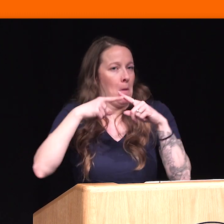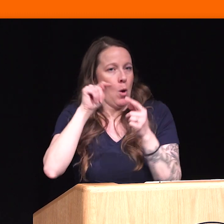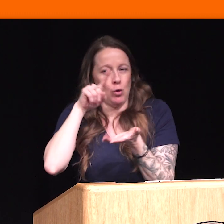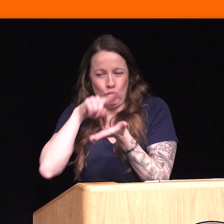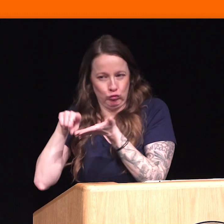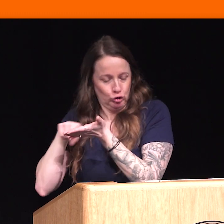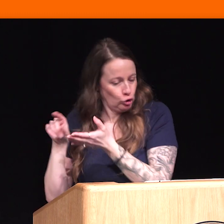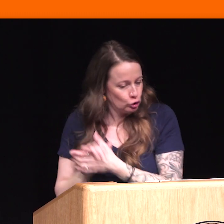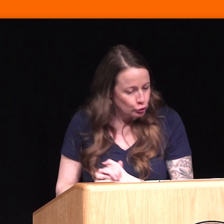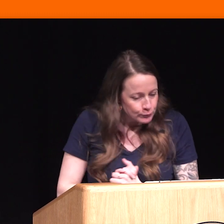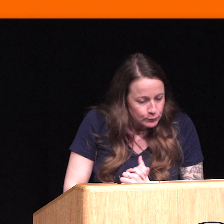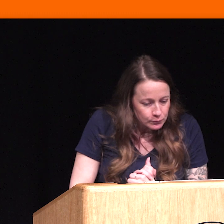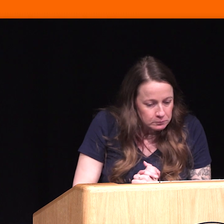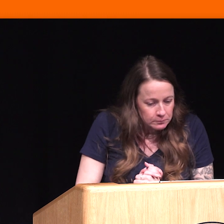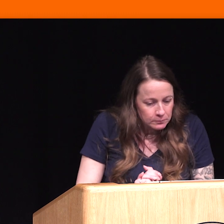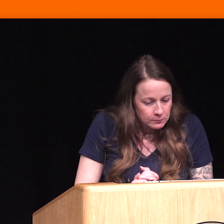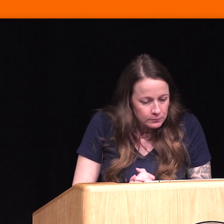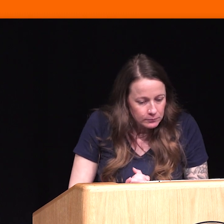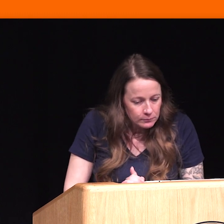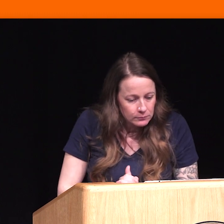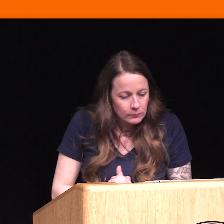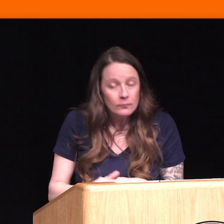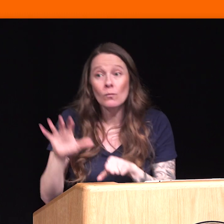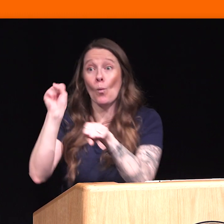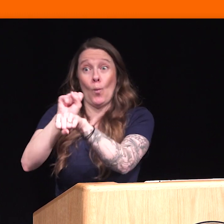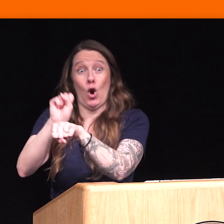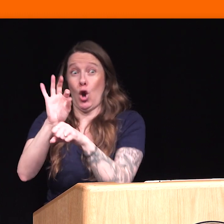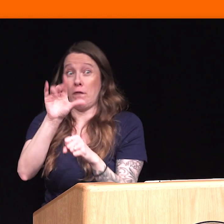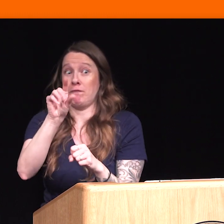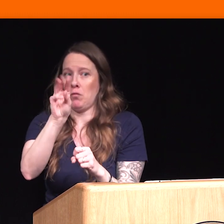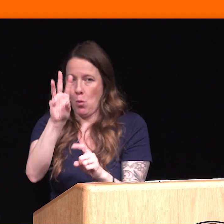and I was more open to the type of research I would be willing to do.